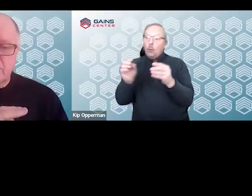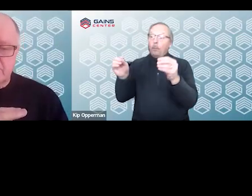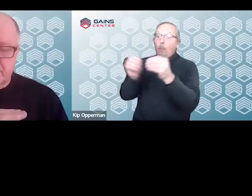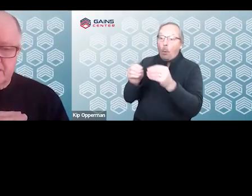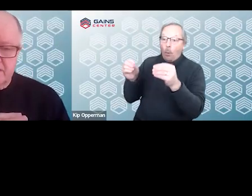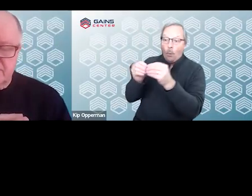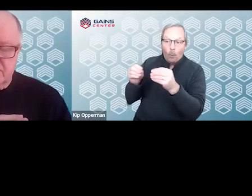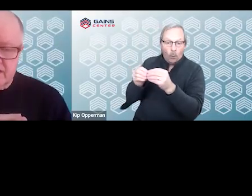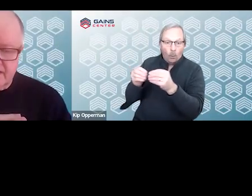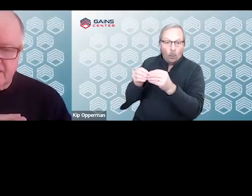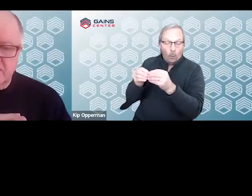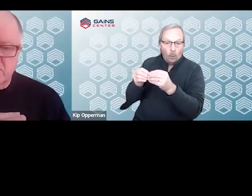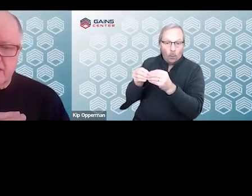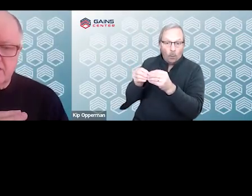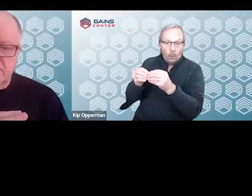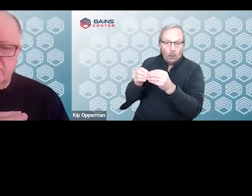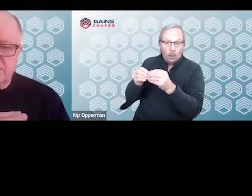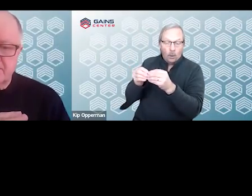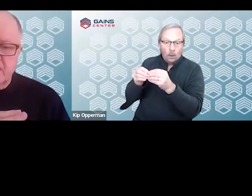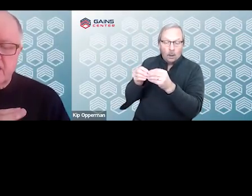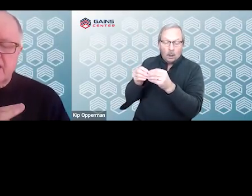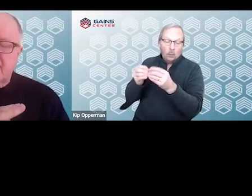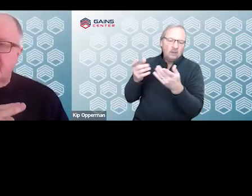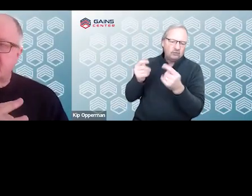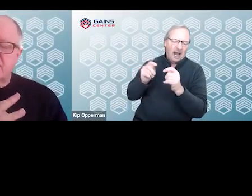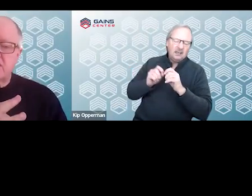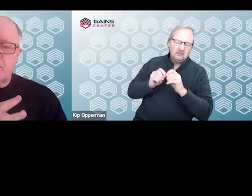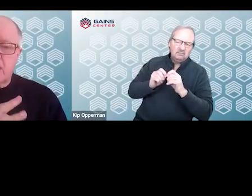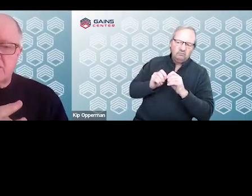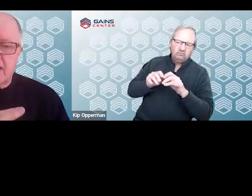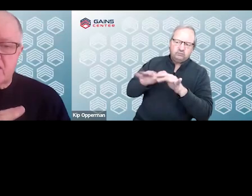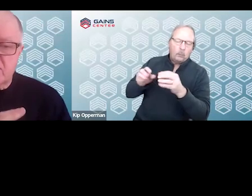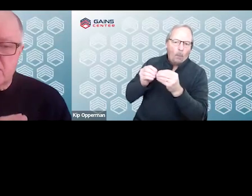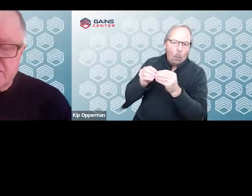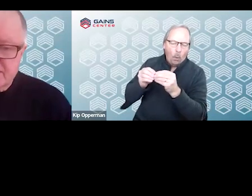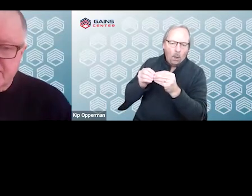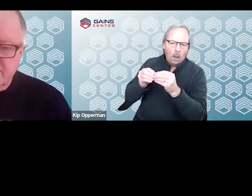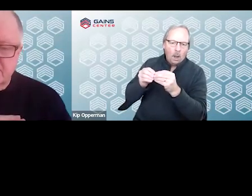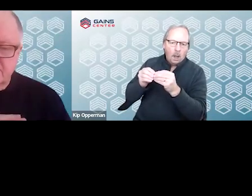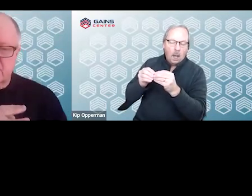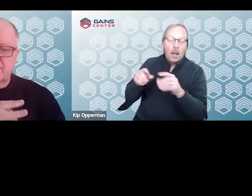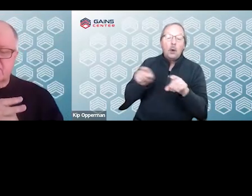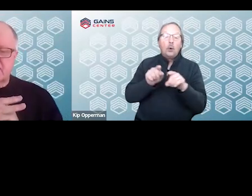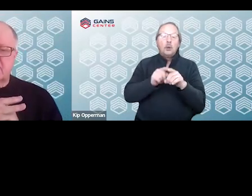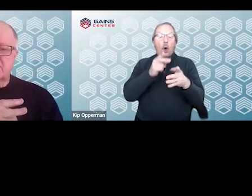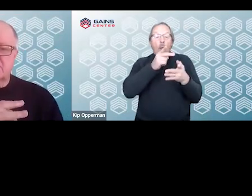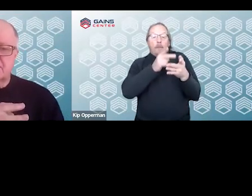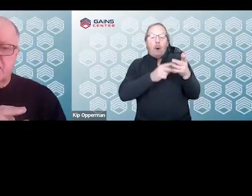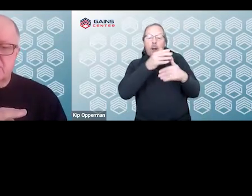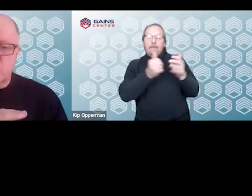why we've been getting it into greater use, and then, the part about criminal justice settings